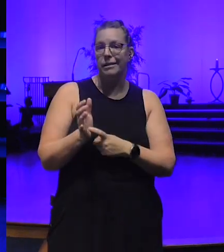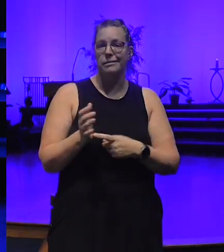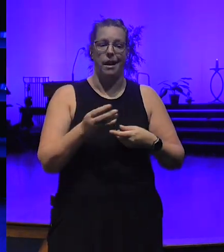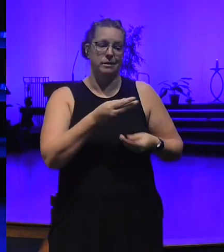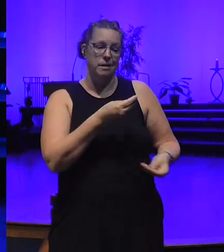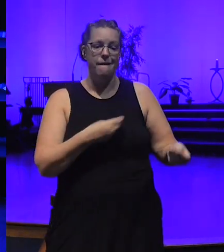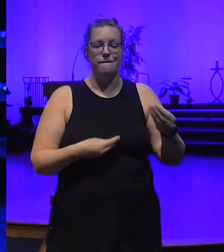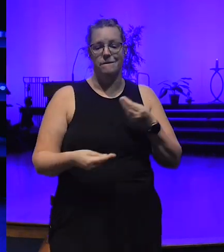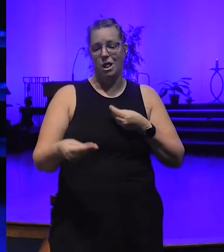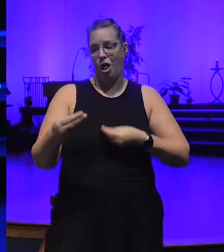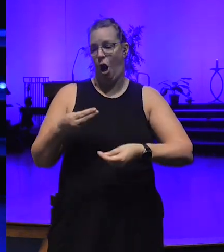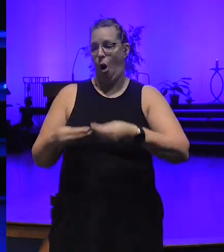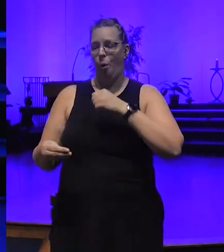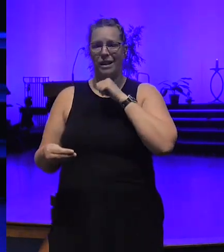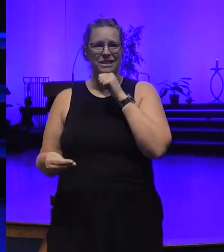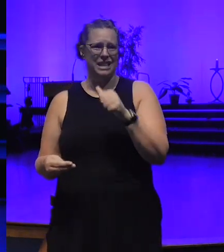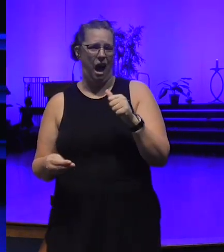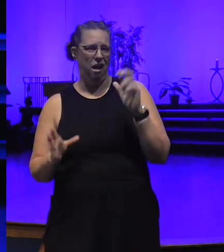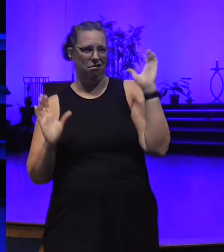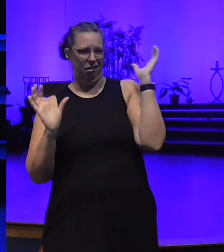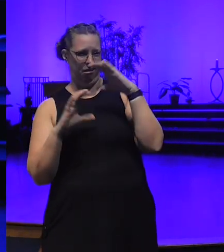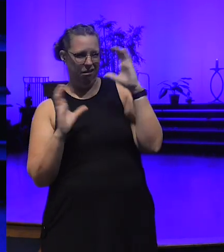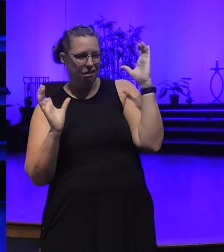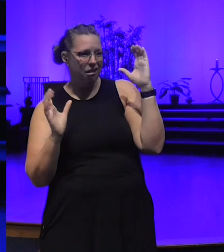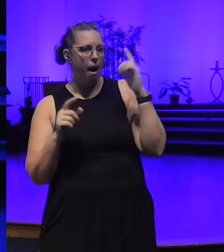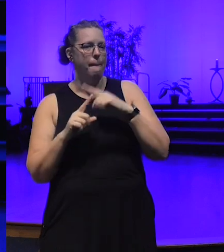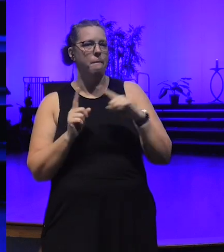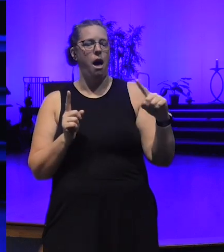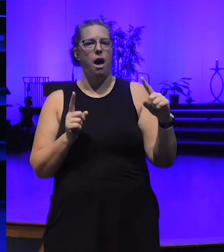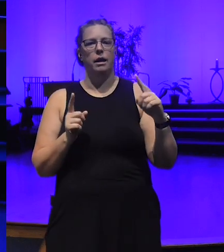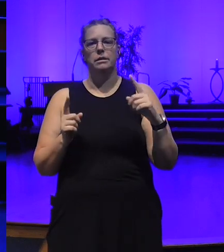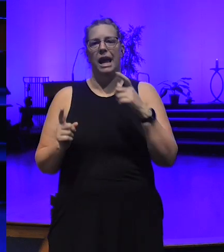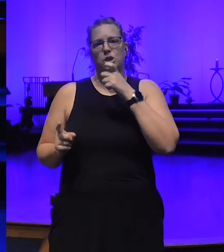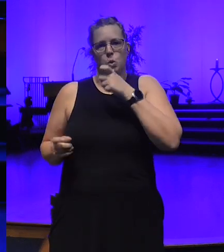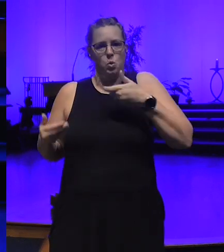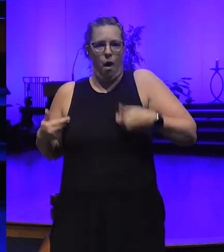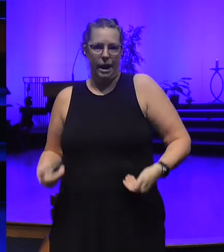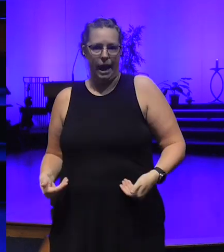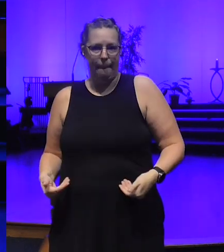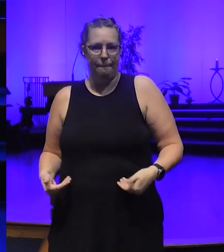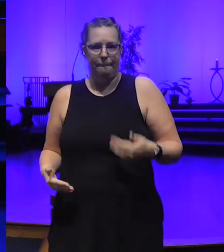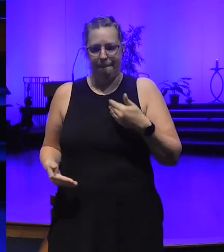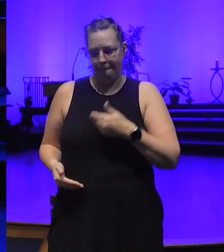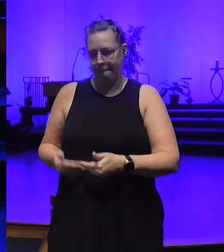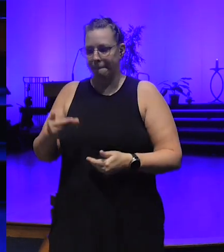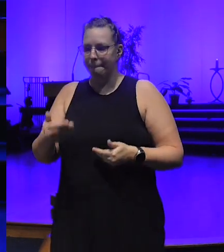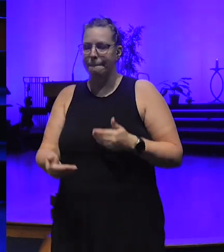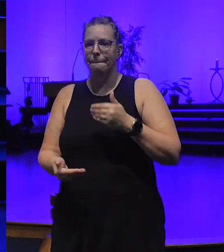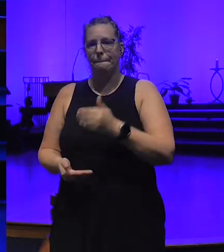alien but is something ever becoming who you are and that you live a life even with